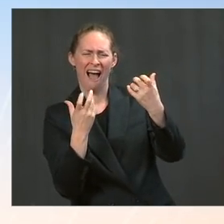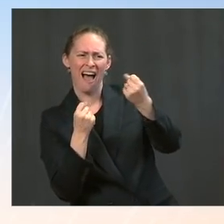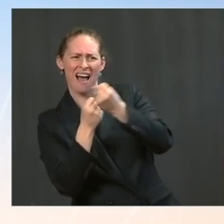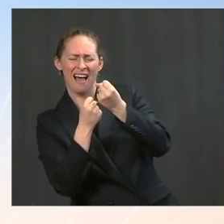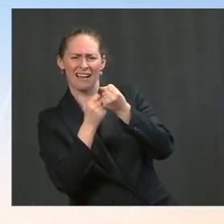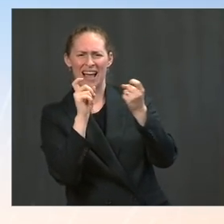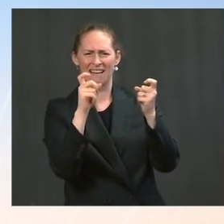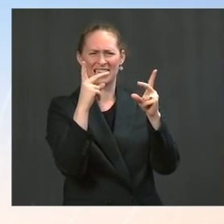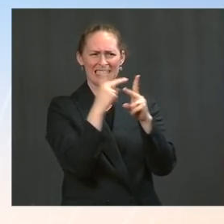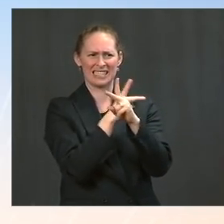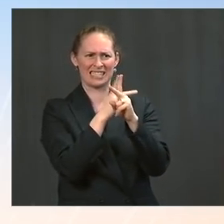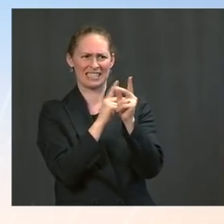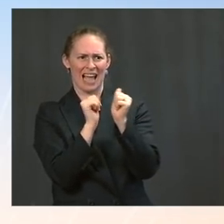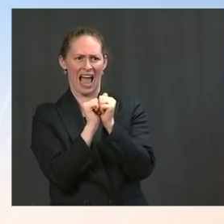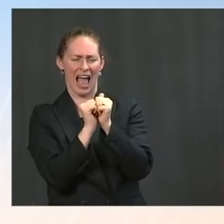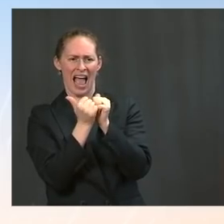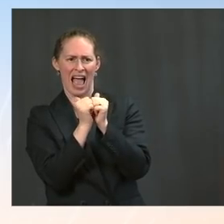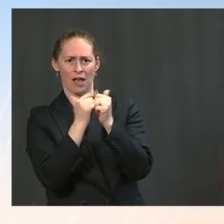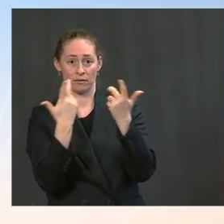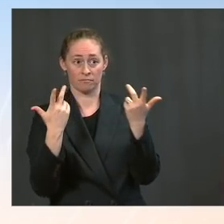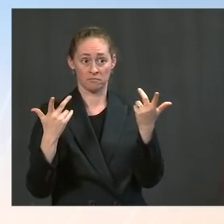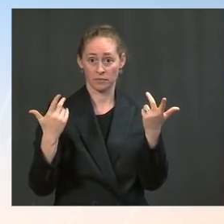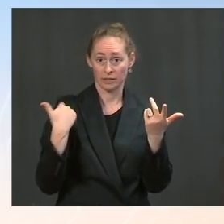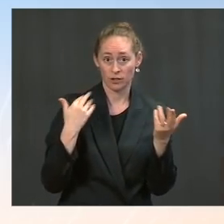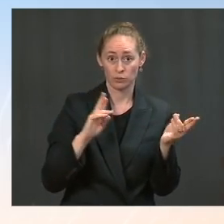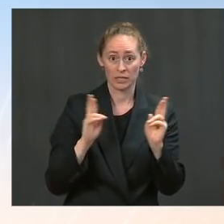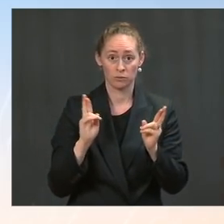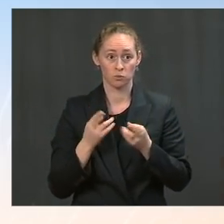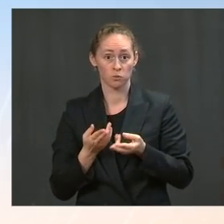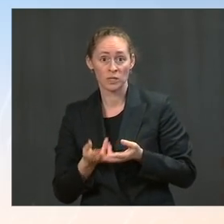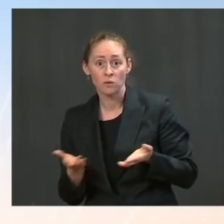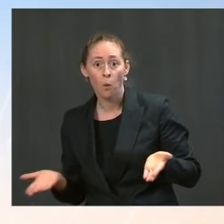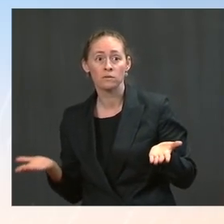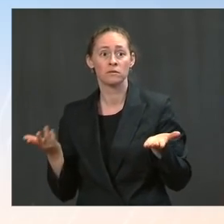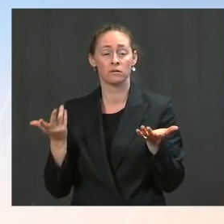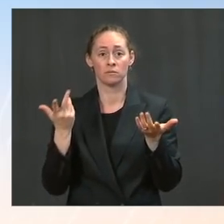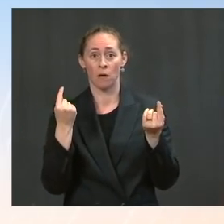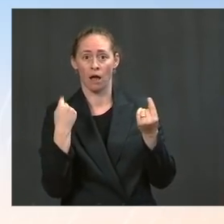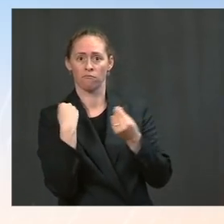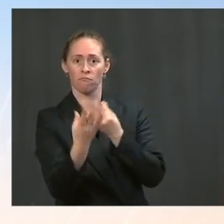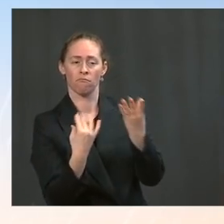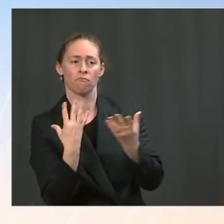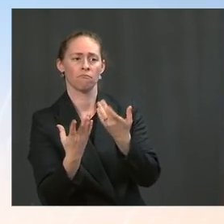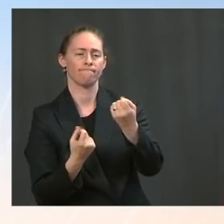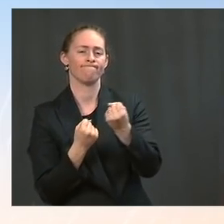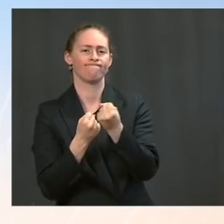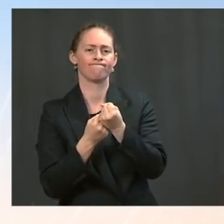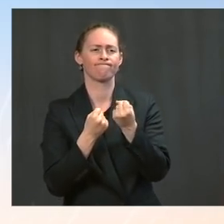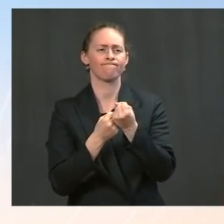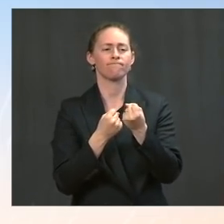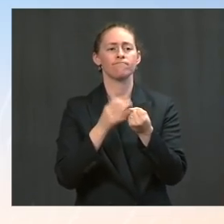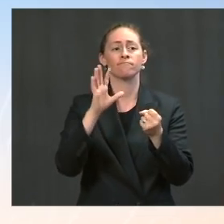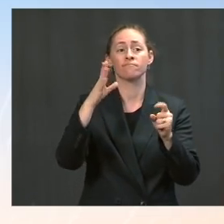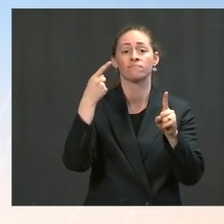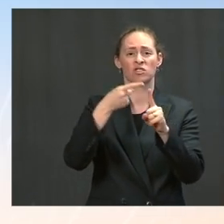and what our tools are we have. In terms of more specific -- the specifics, the State Department would be the best entity to talk to about it. The Press: Jen, you said I was next.